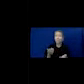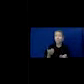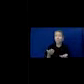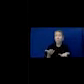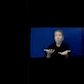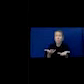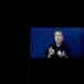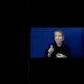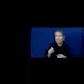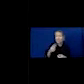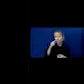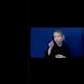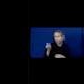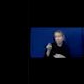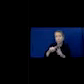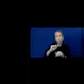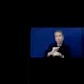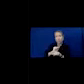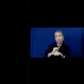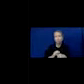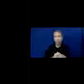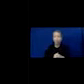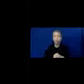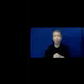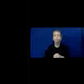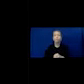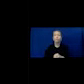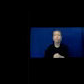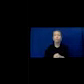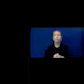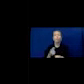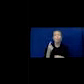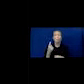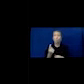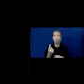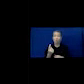for a job. One of the ways we do this is through home visits.